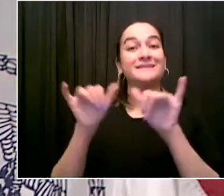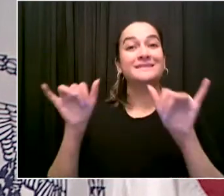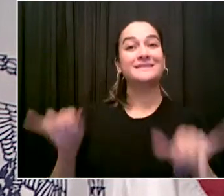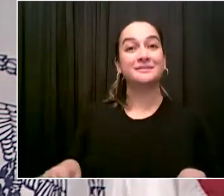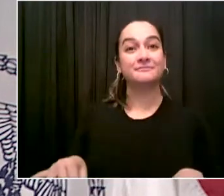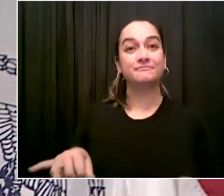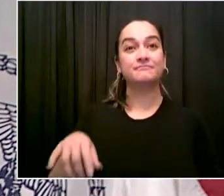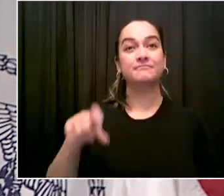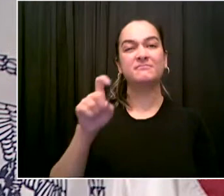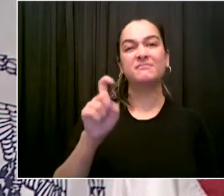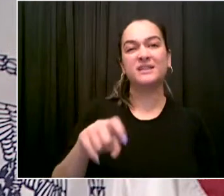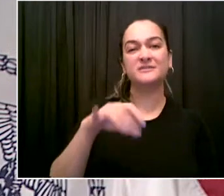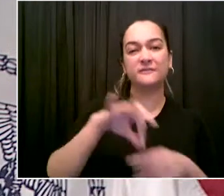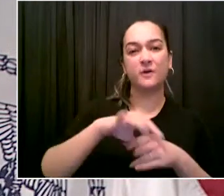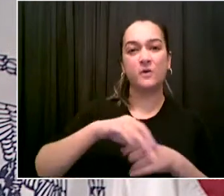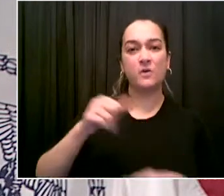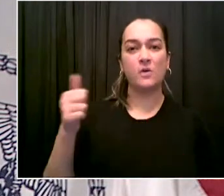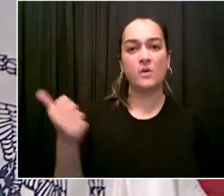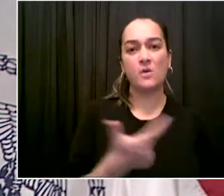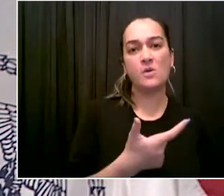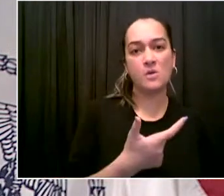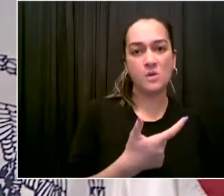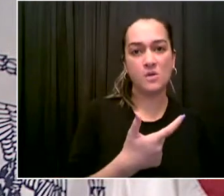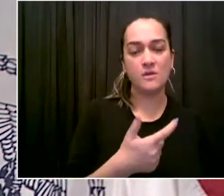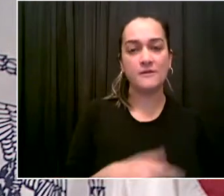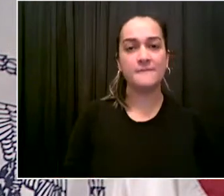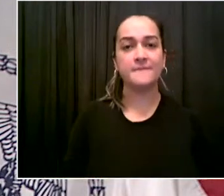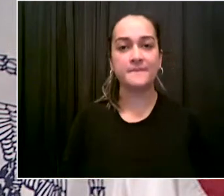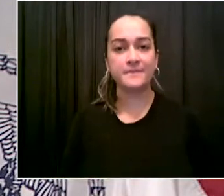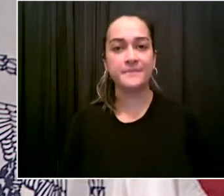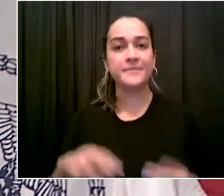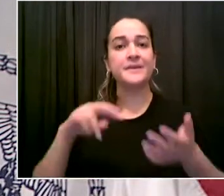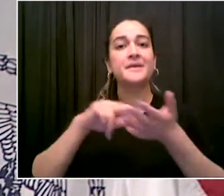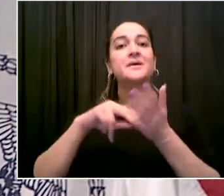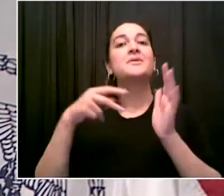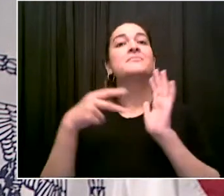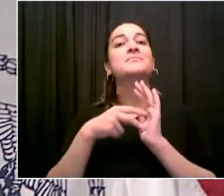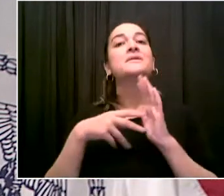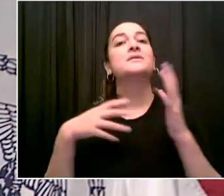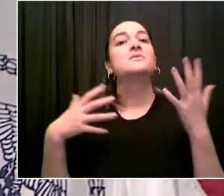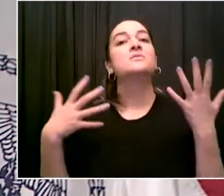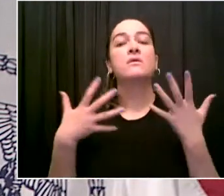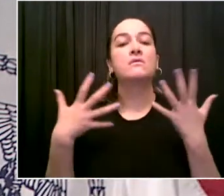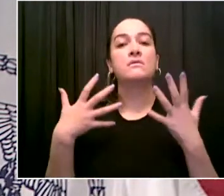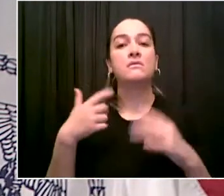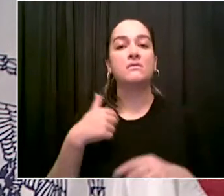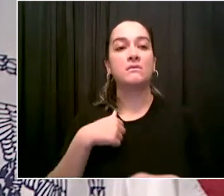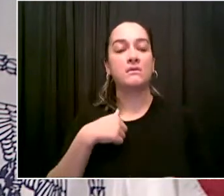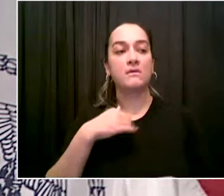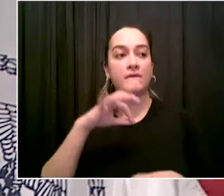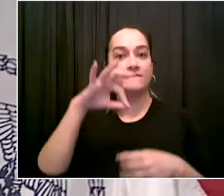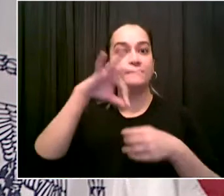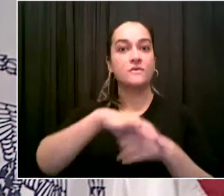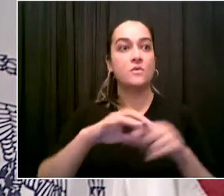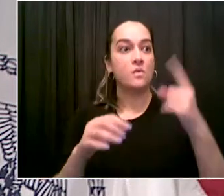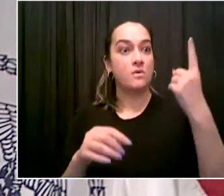YOUR VOTE. MOVE ON TO